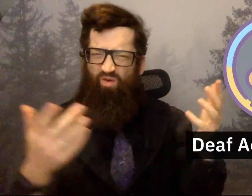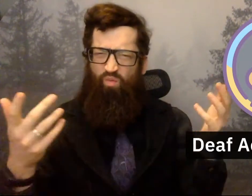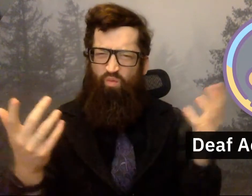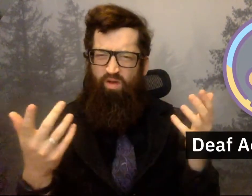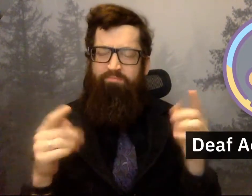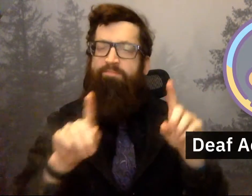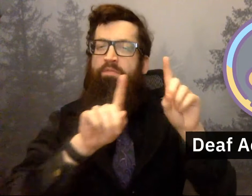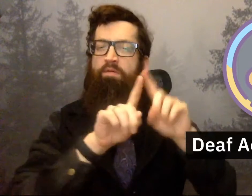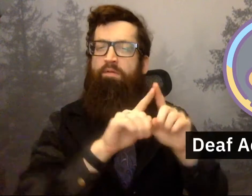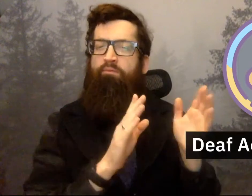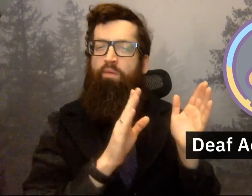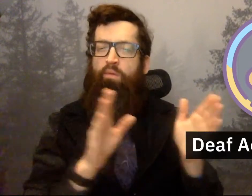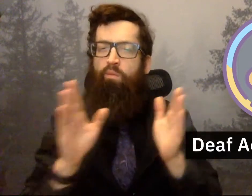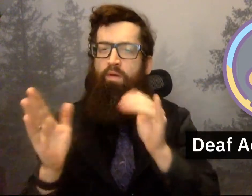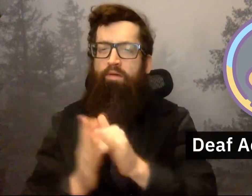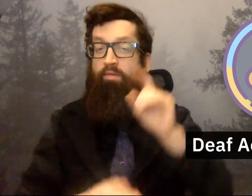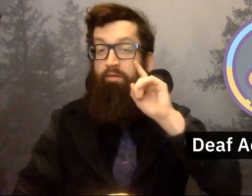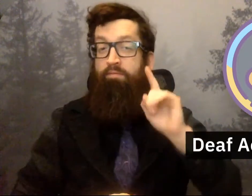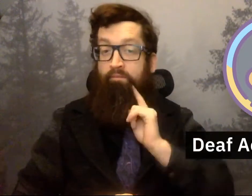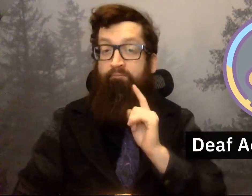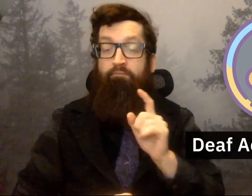So what exactly is "deaf aesthetics"?